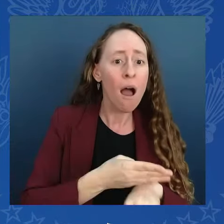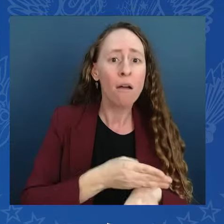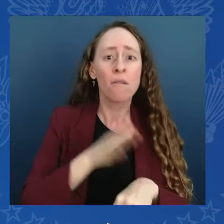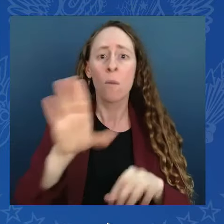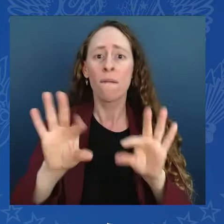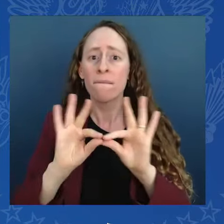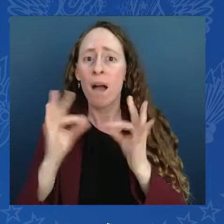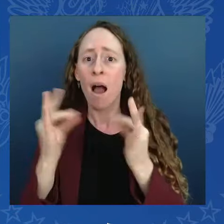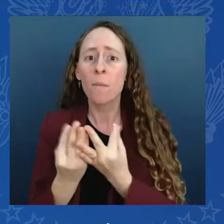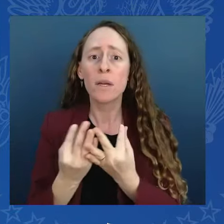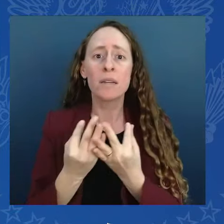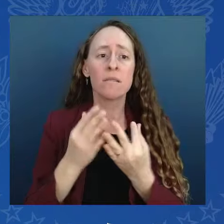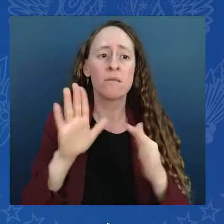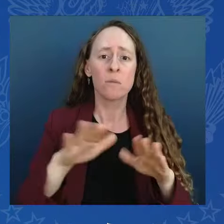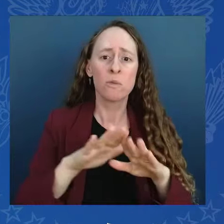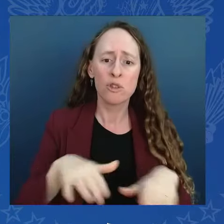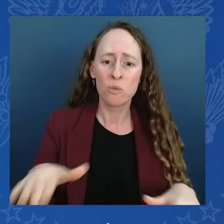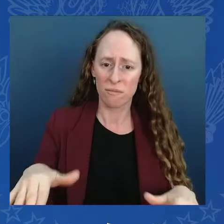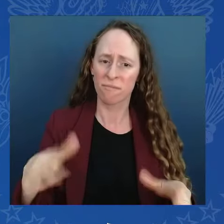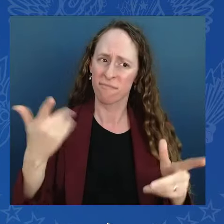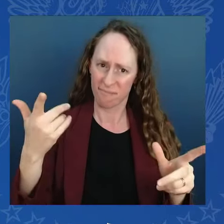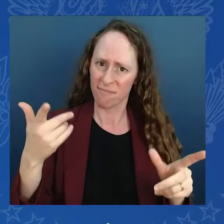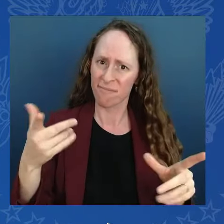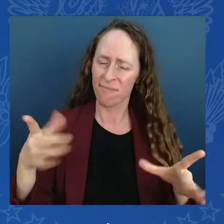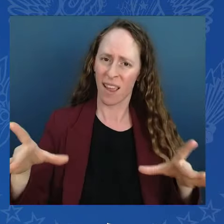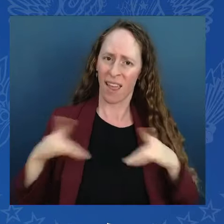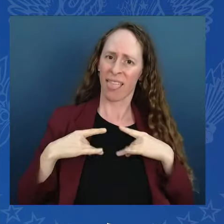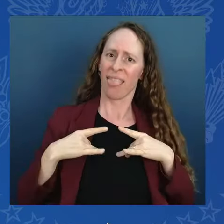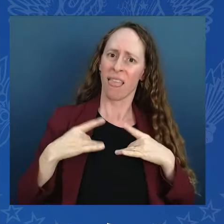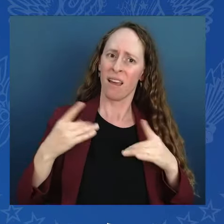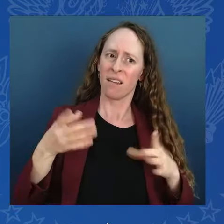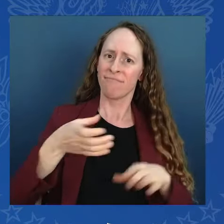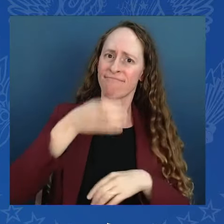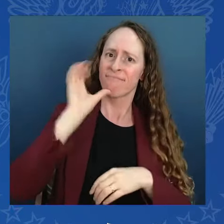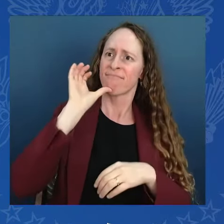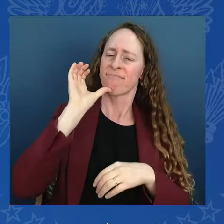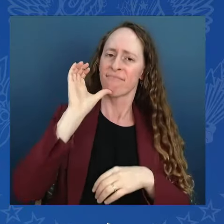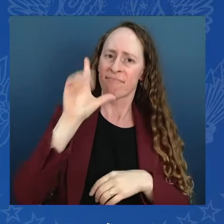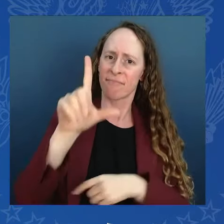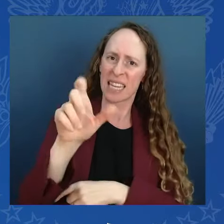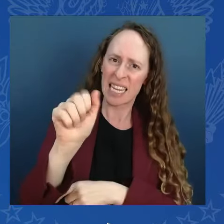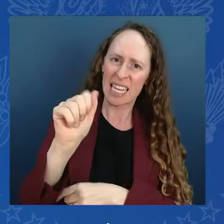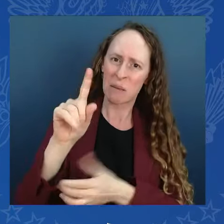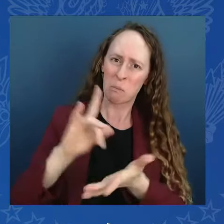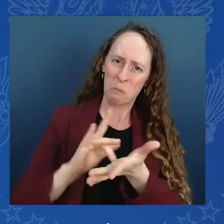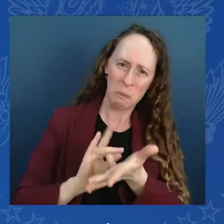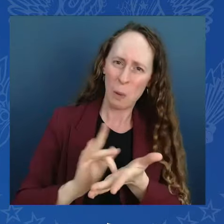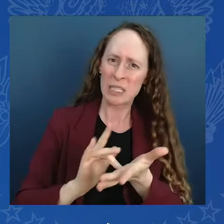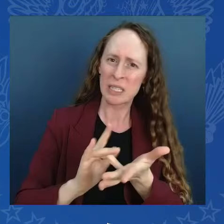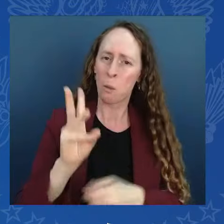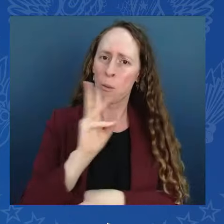they deserve a hell of a lot better than they've been getting. And that's why we're here. That's why people like Alfonso [Alonso]